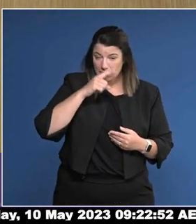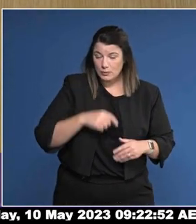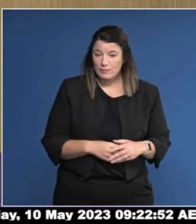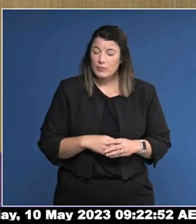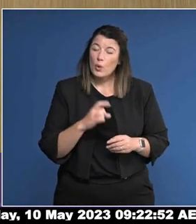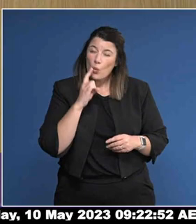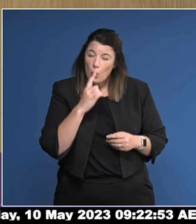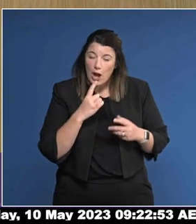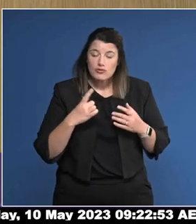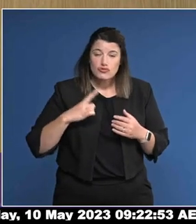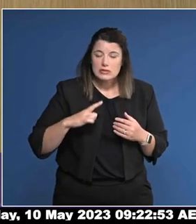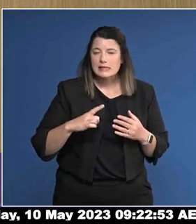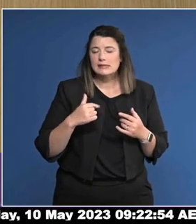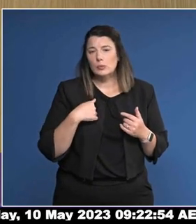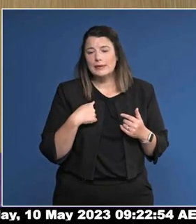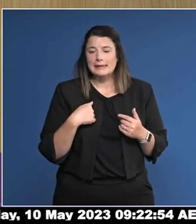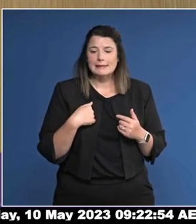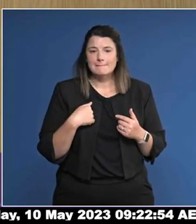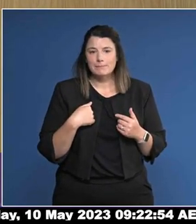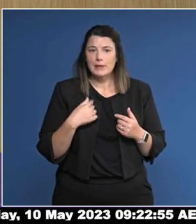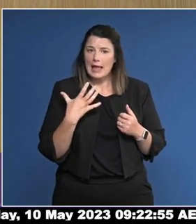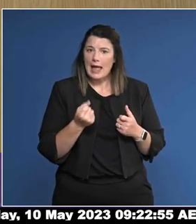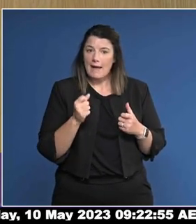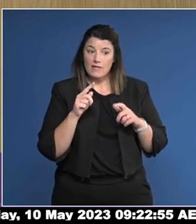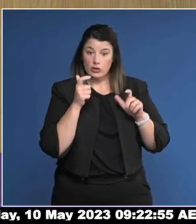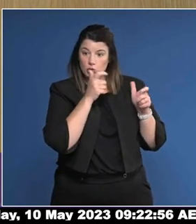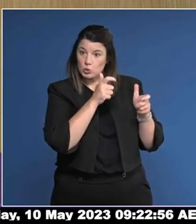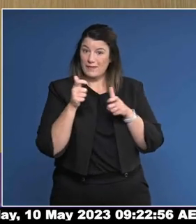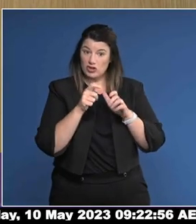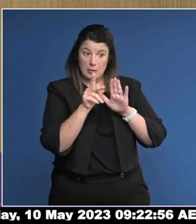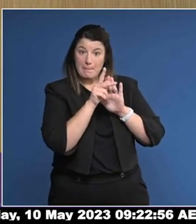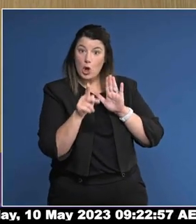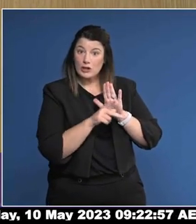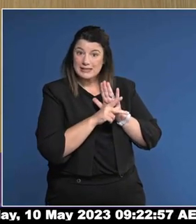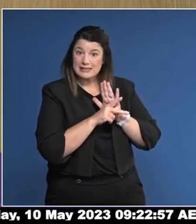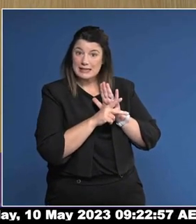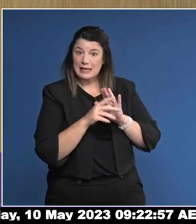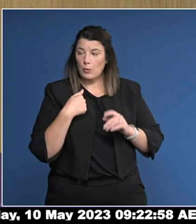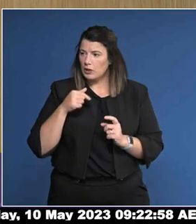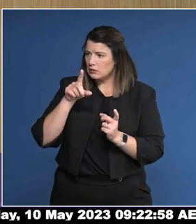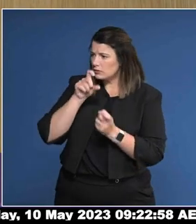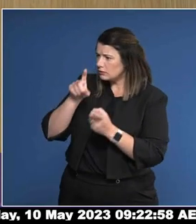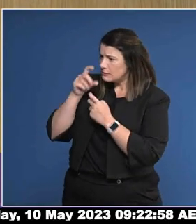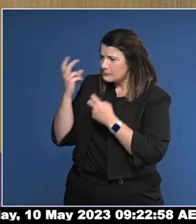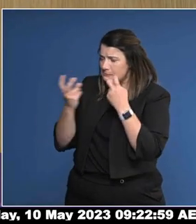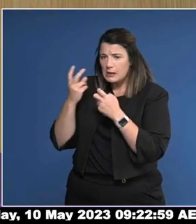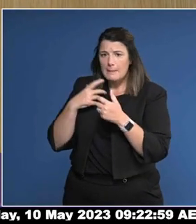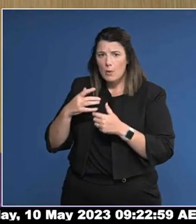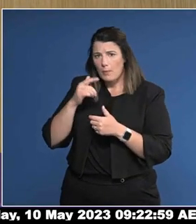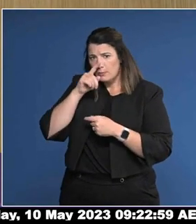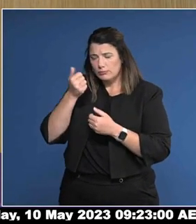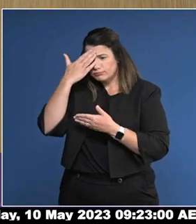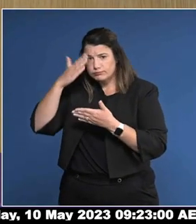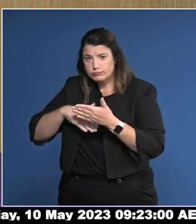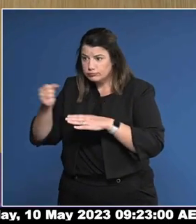we have a supervision policy and employ more experienced practitioners as Team Leaders is